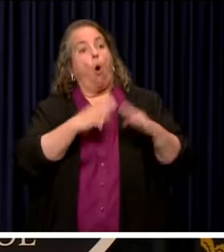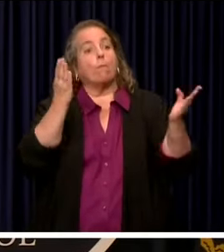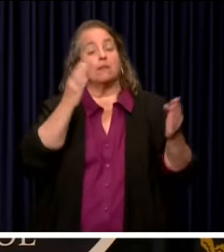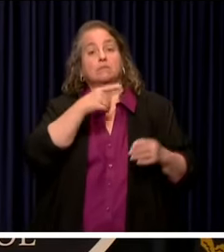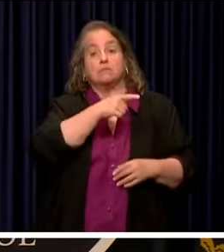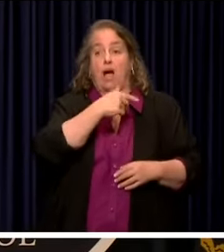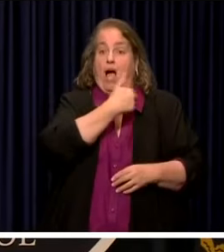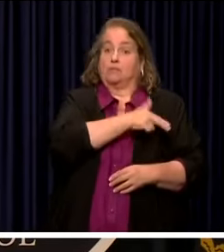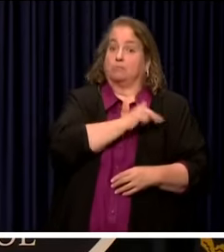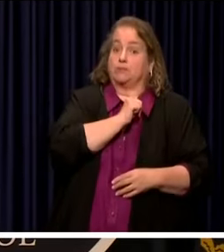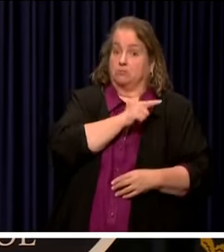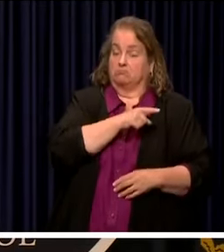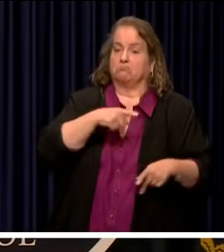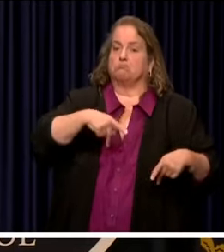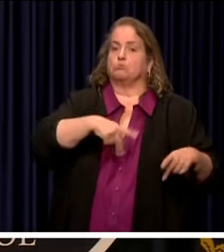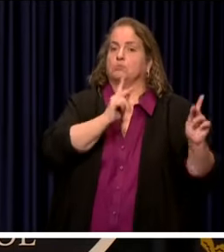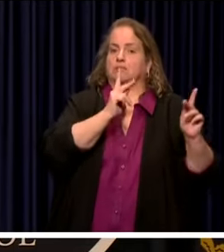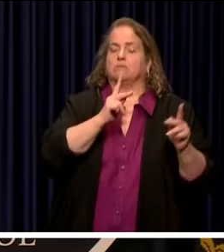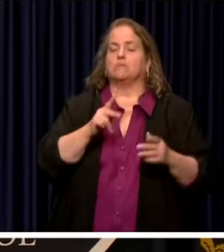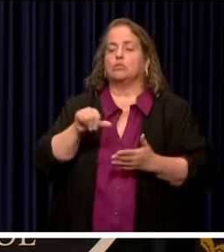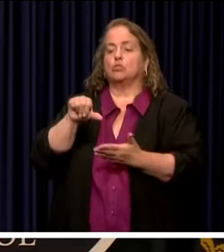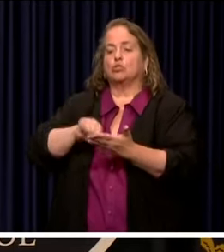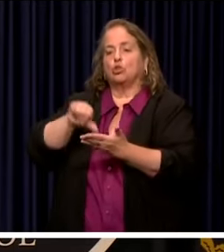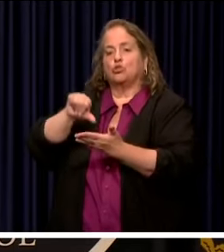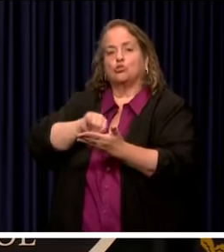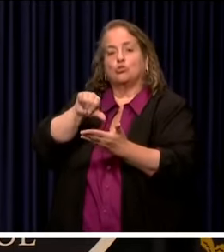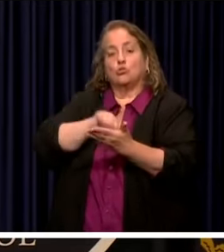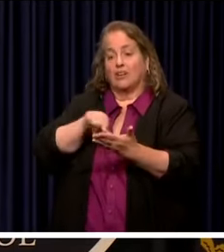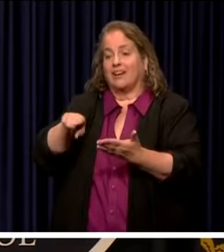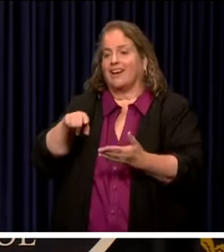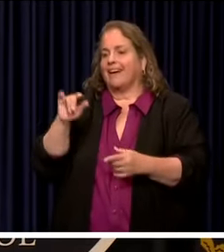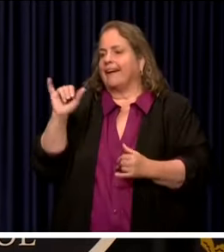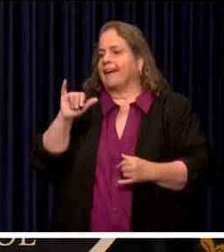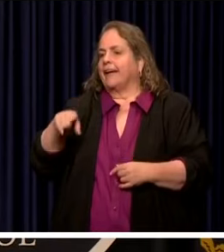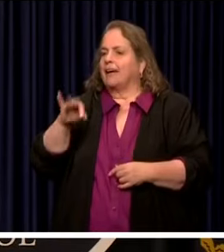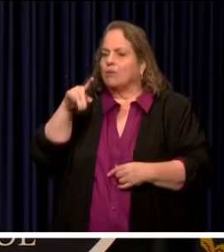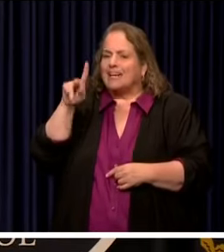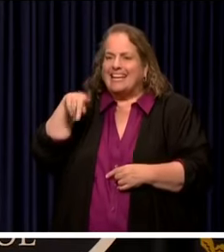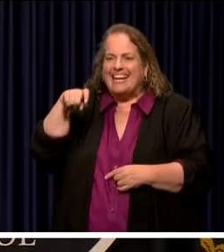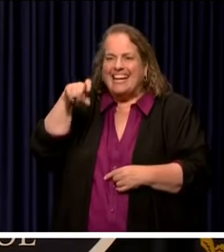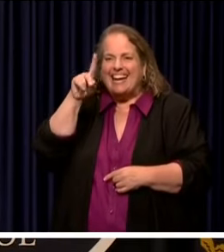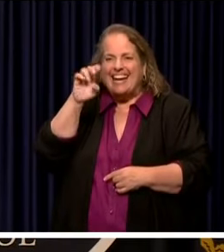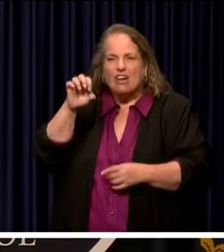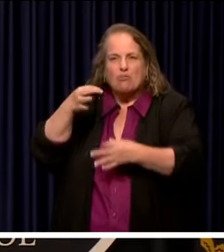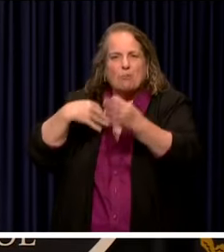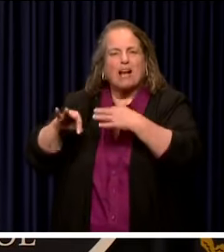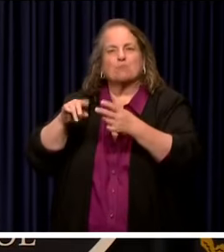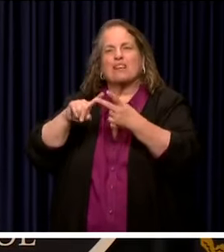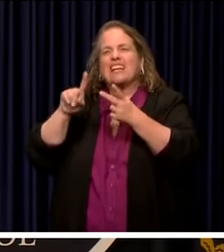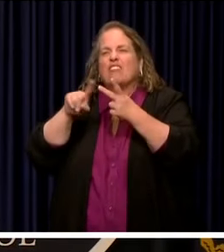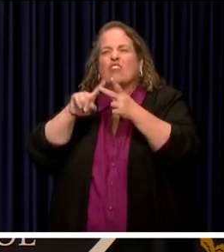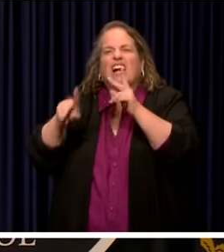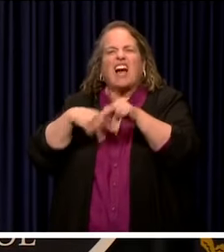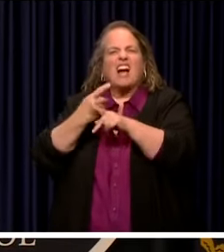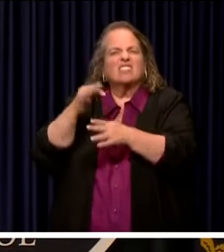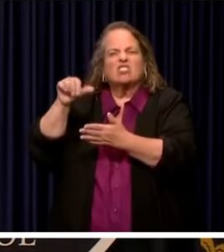I MEAN, EVERYONE ACROSS THE COUNTRY IS A TRACK, AND